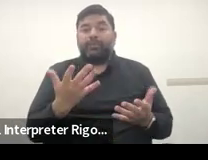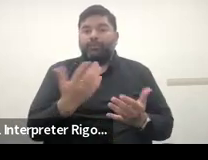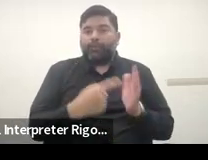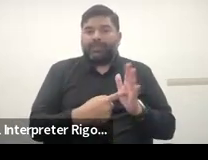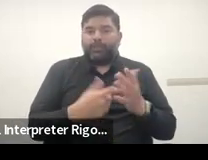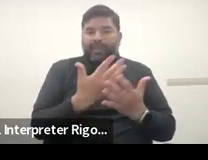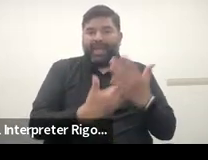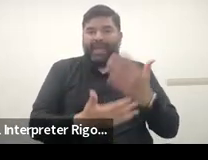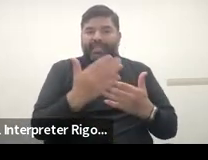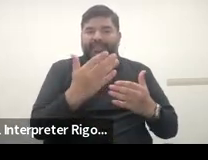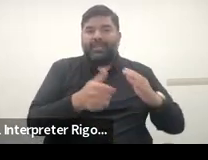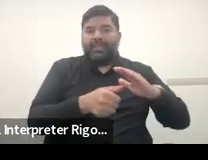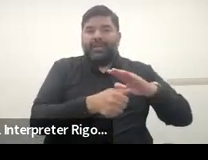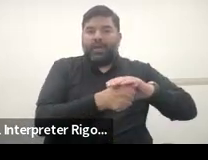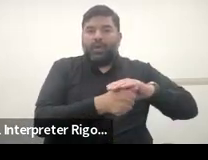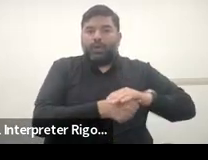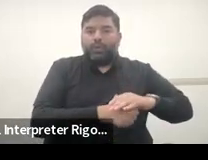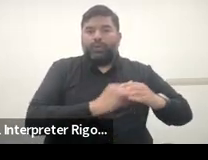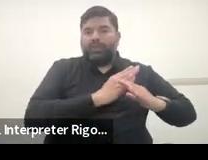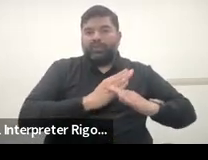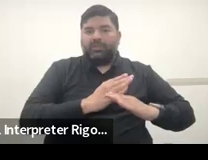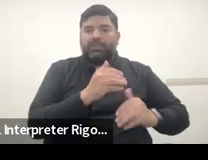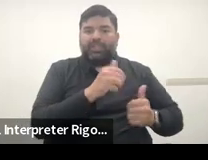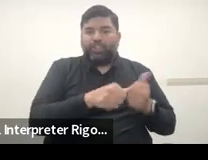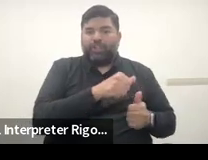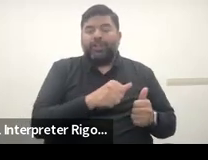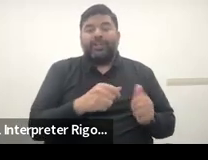depth like it doesn't really understand depth that well, especially if you're just using like